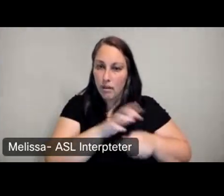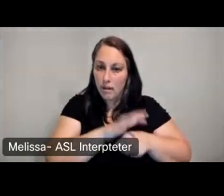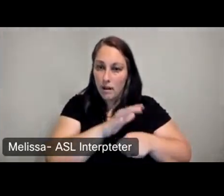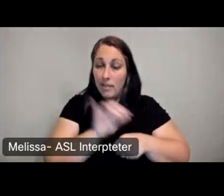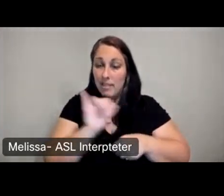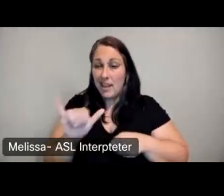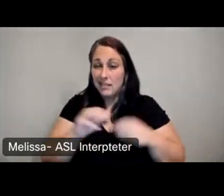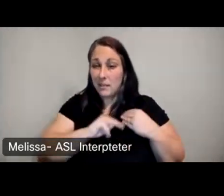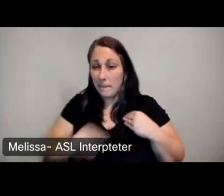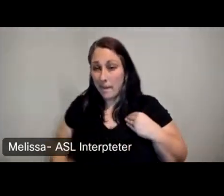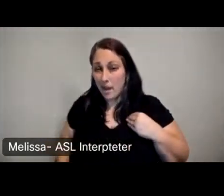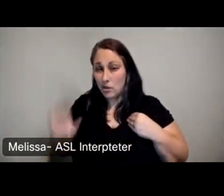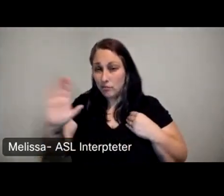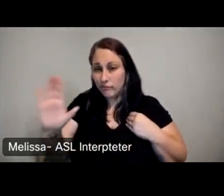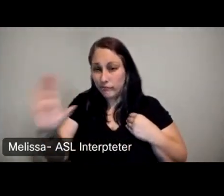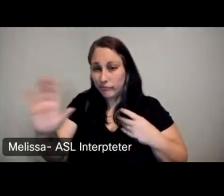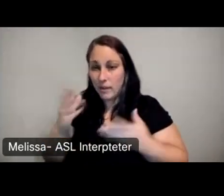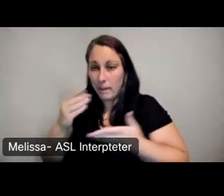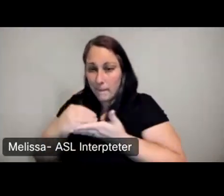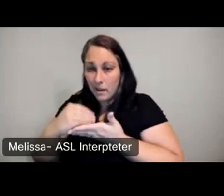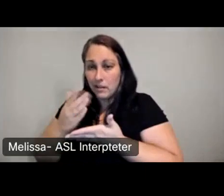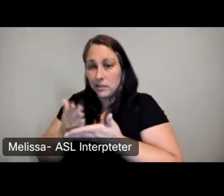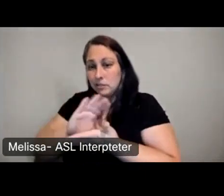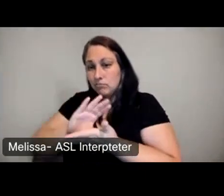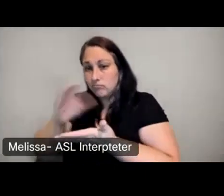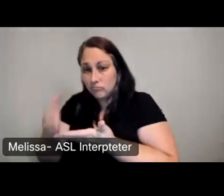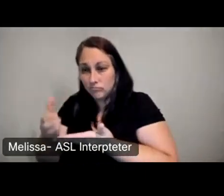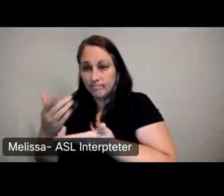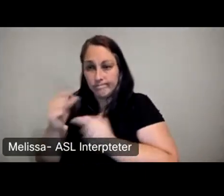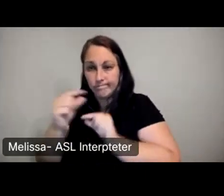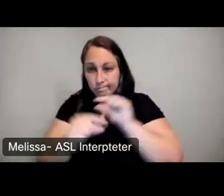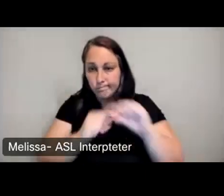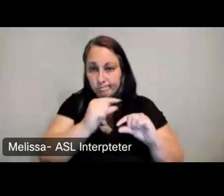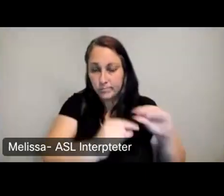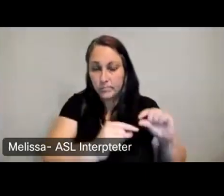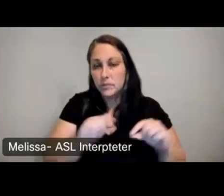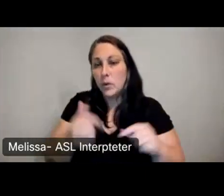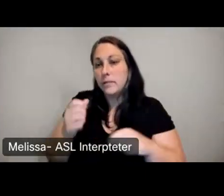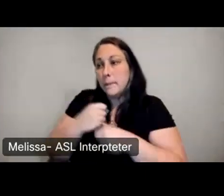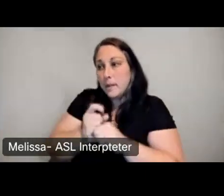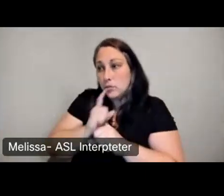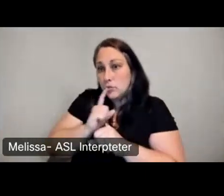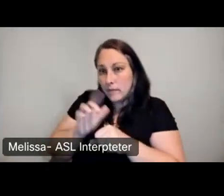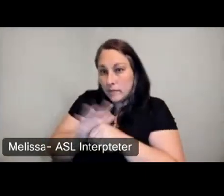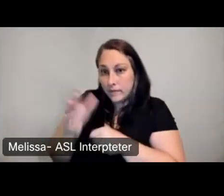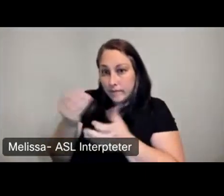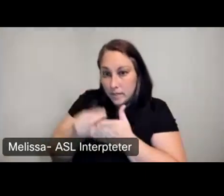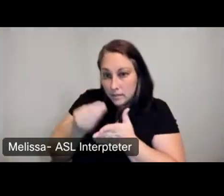um the you know funding availability um as well as um you know feedback from the public but but right